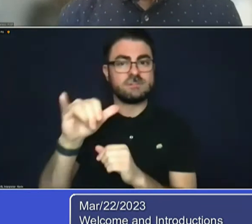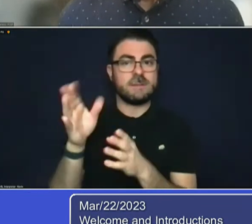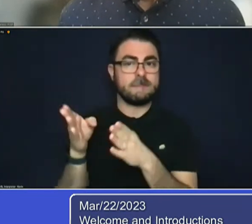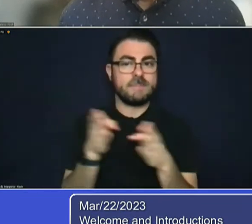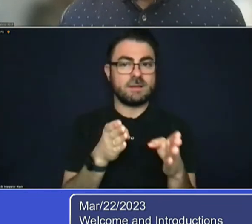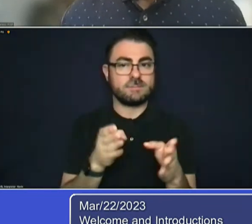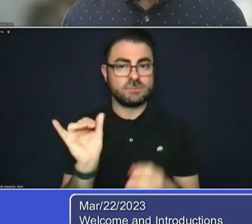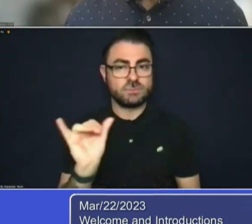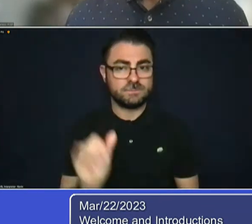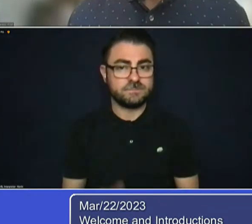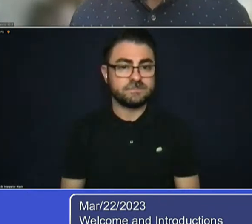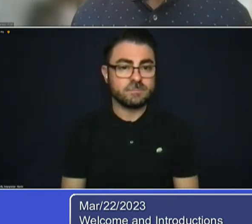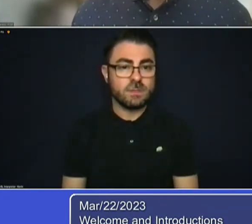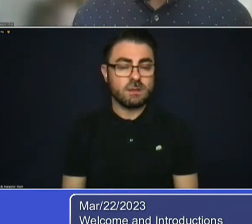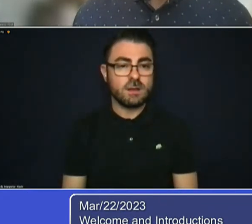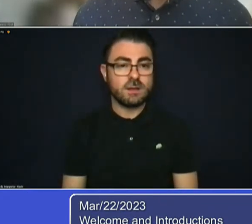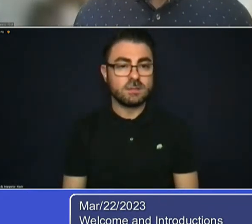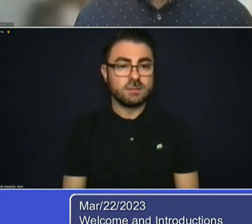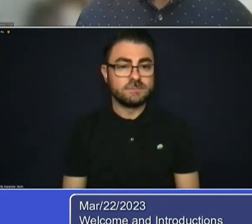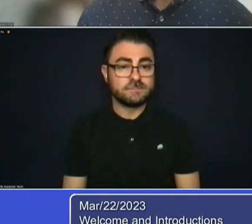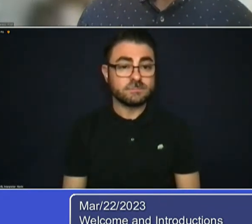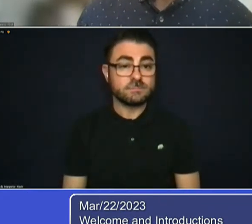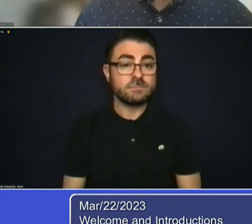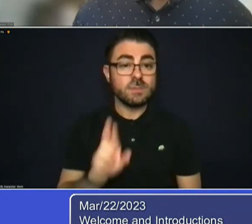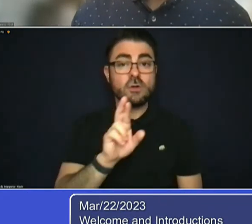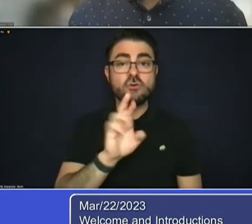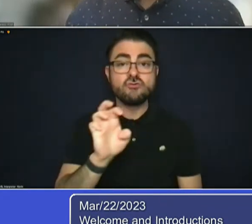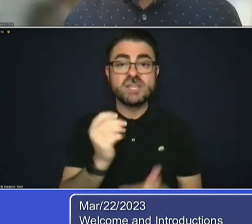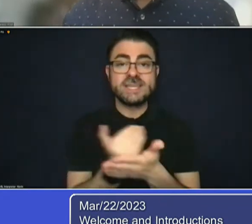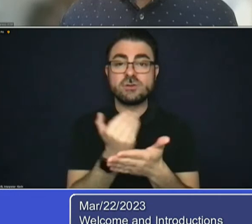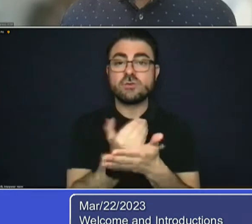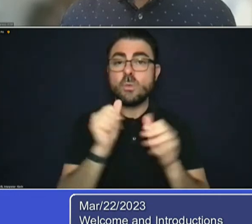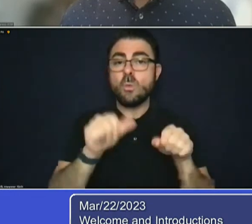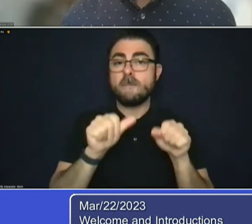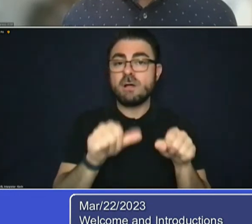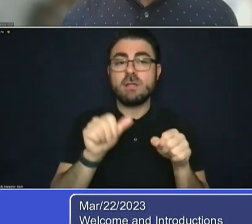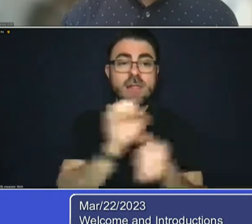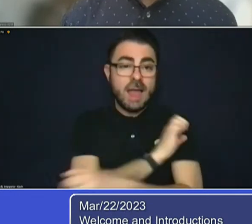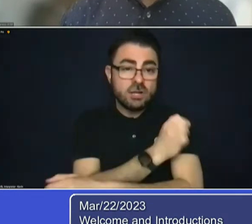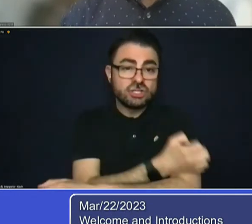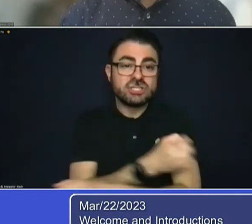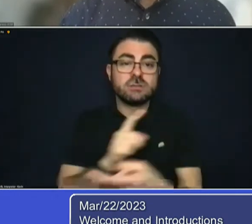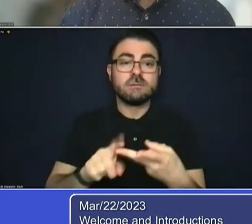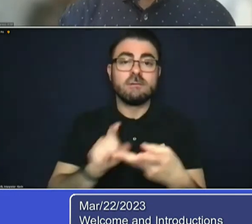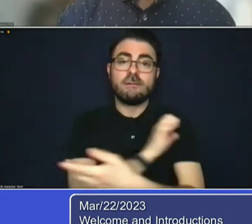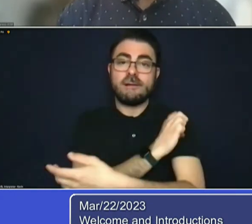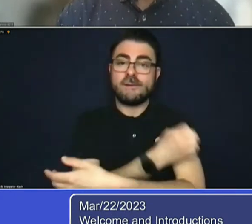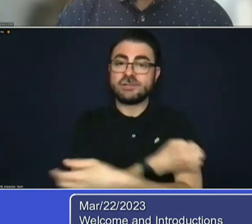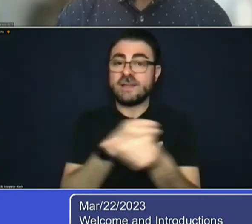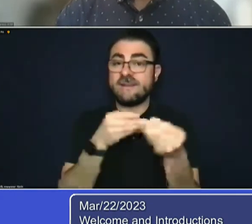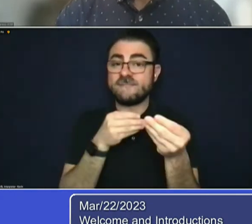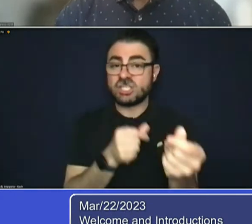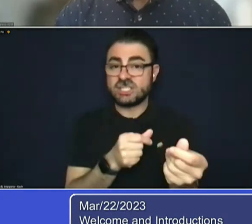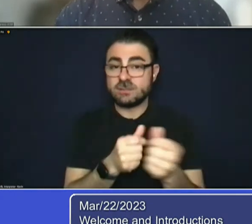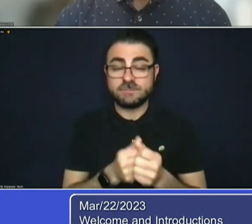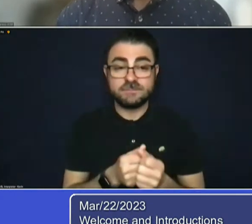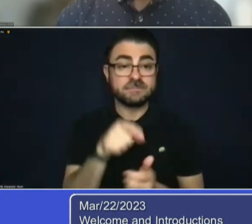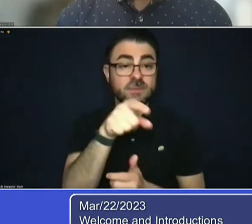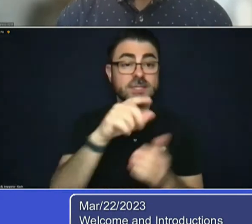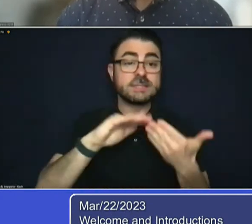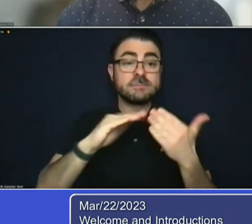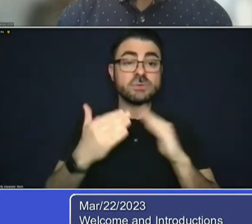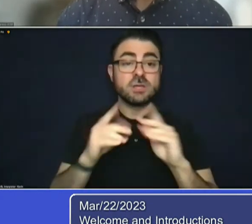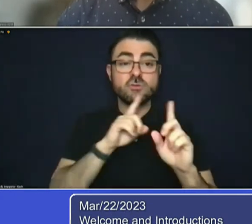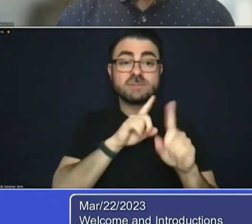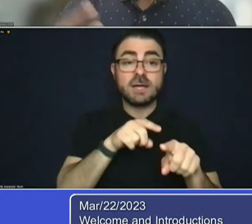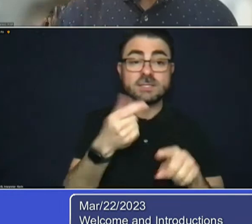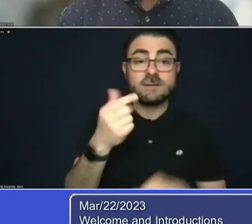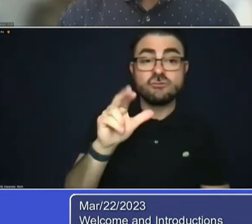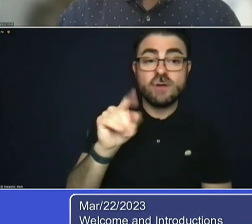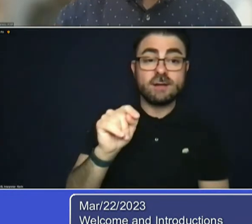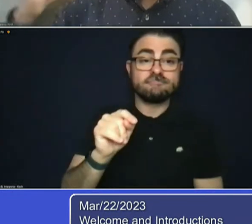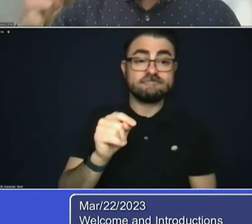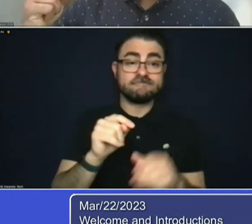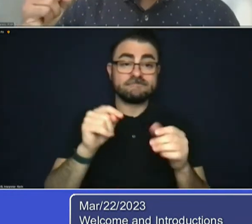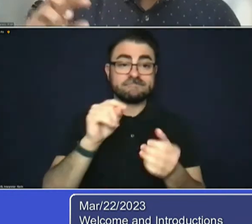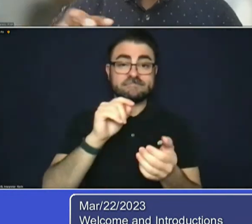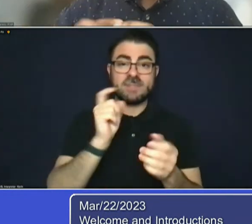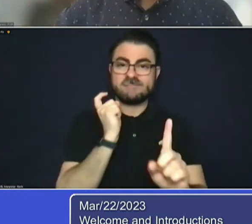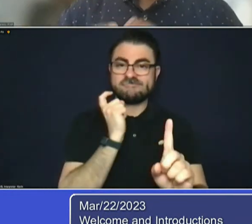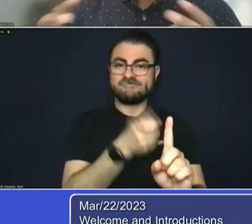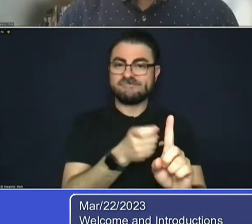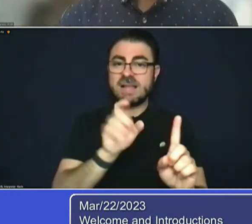ITSELF.